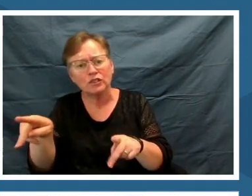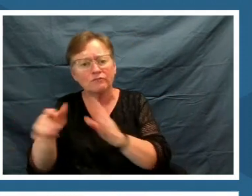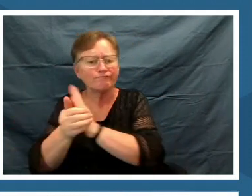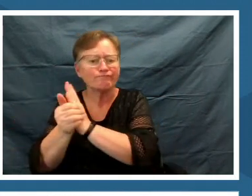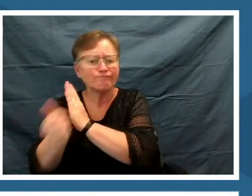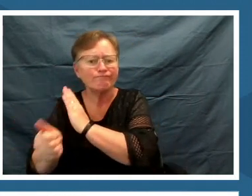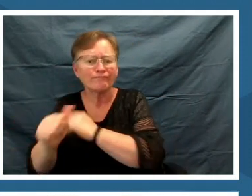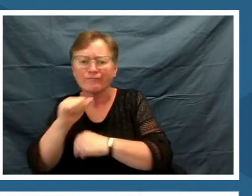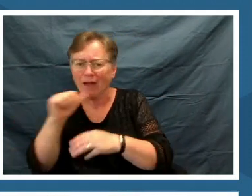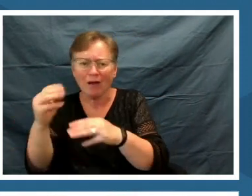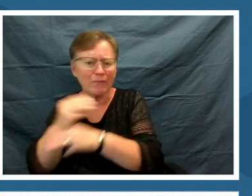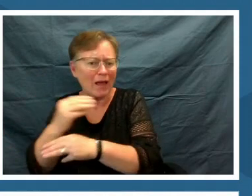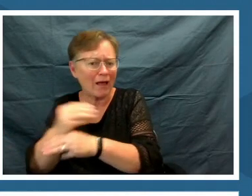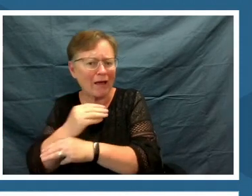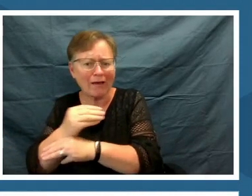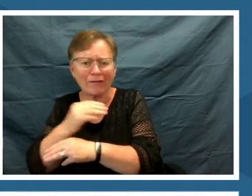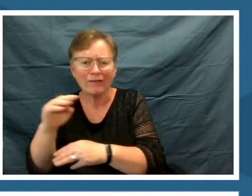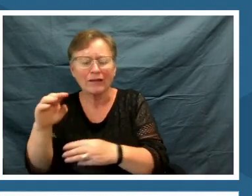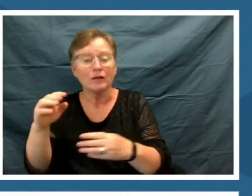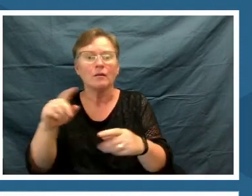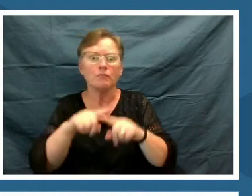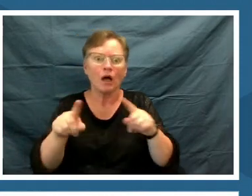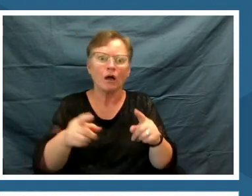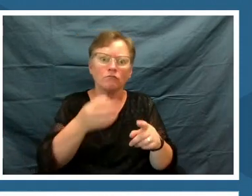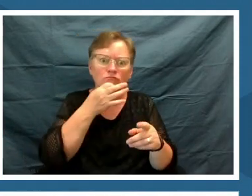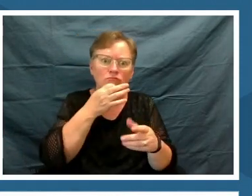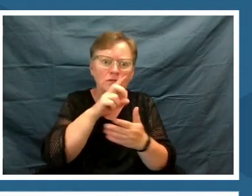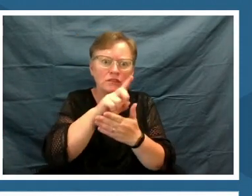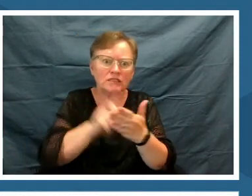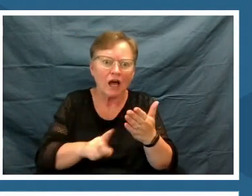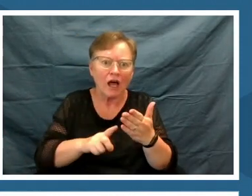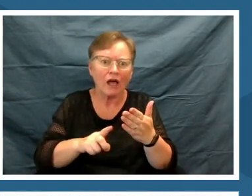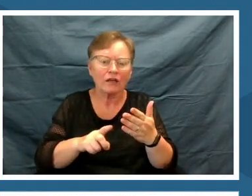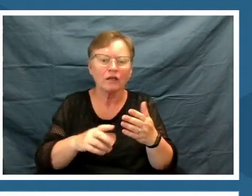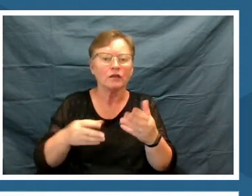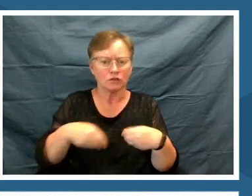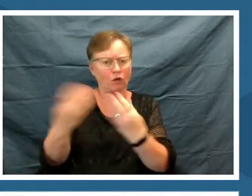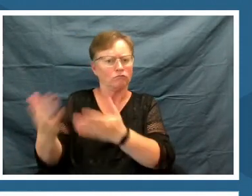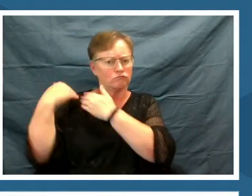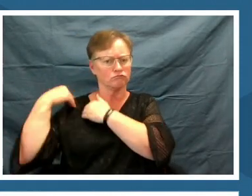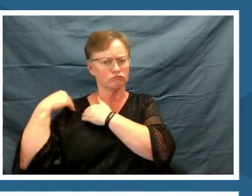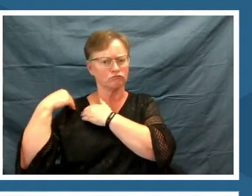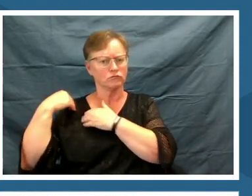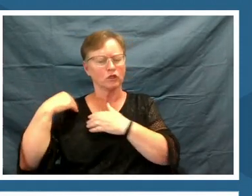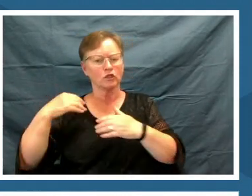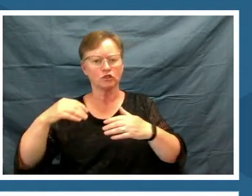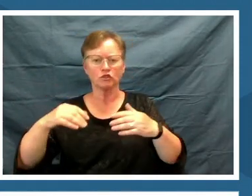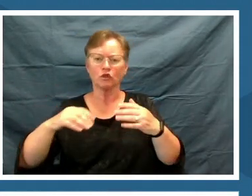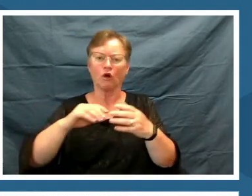but they're really good at design is suddenly in charge of creating the